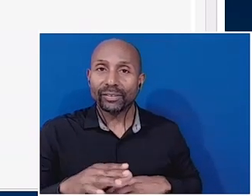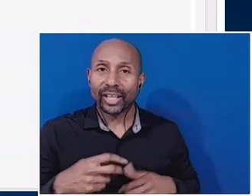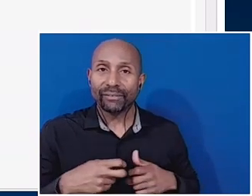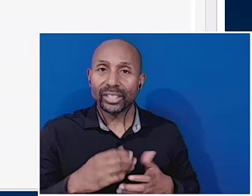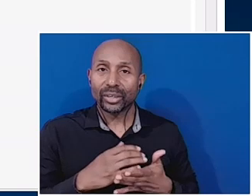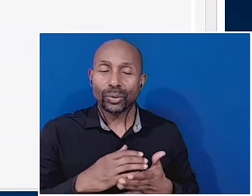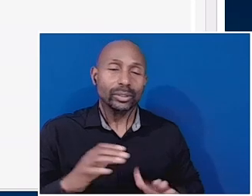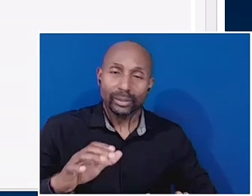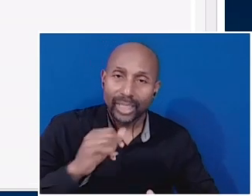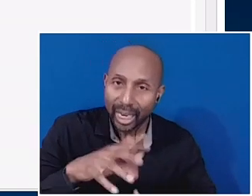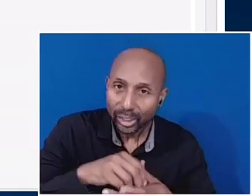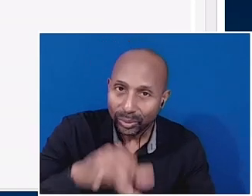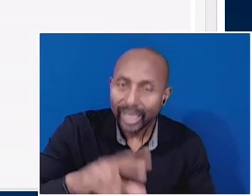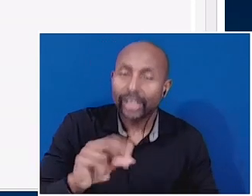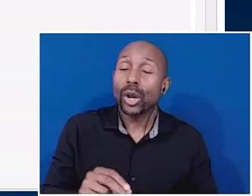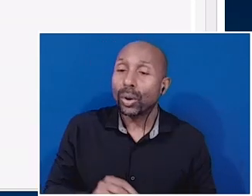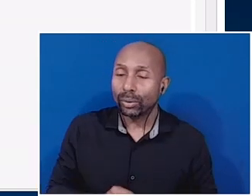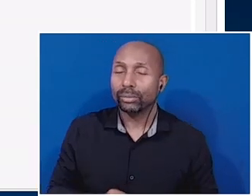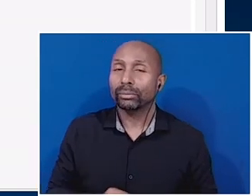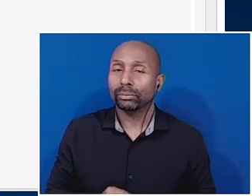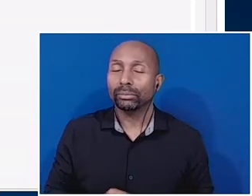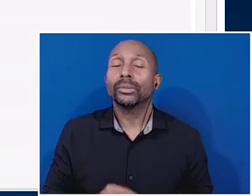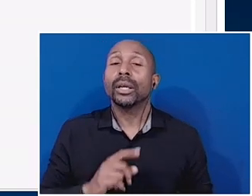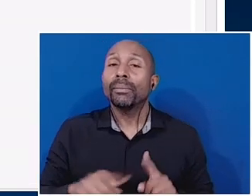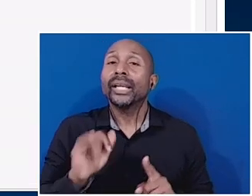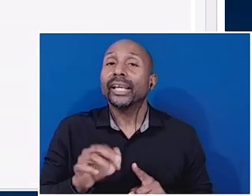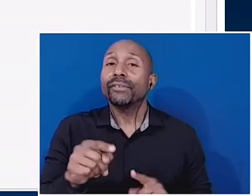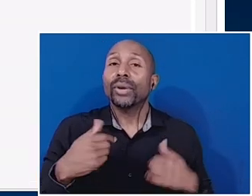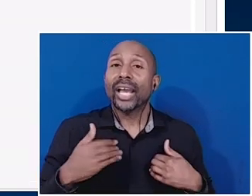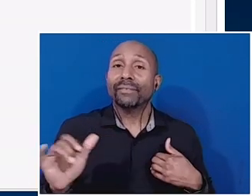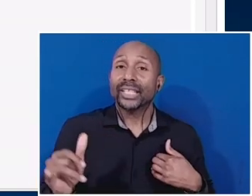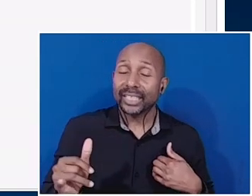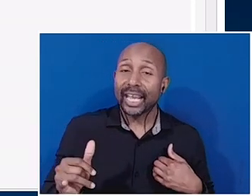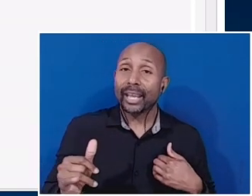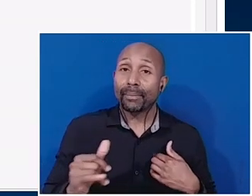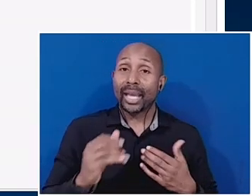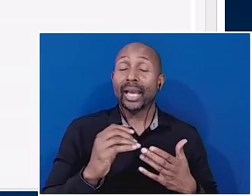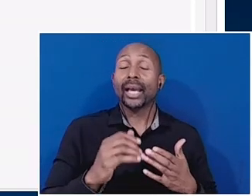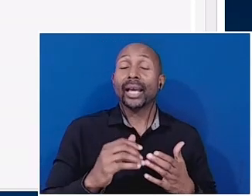understandable. But if you have the same calculus course and you don't take it and